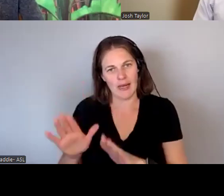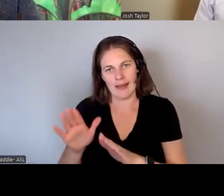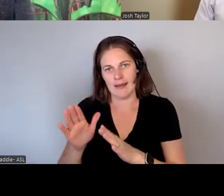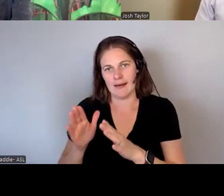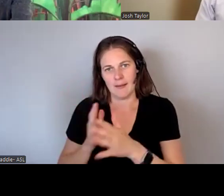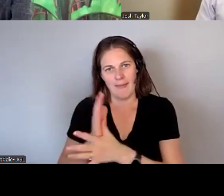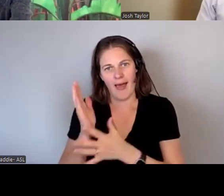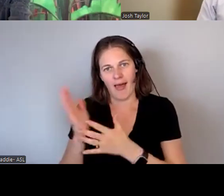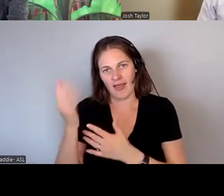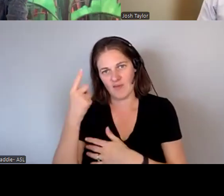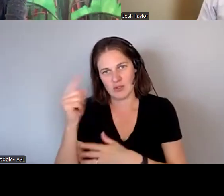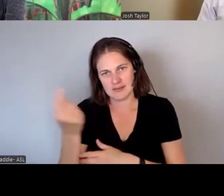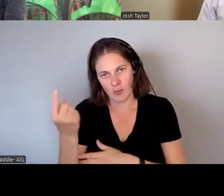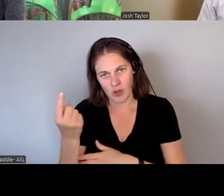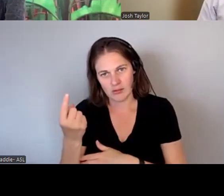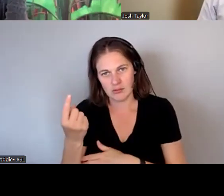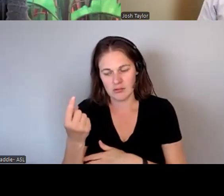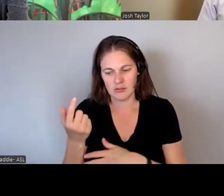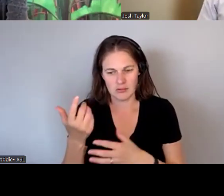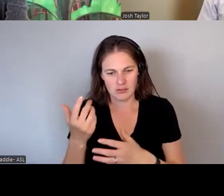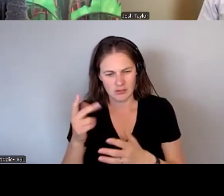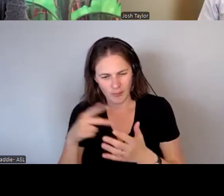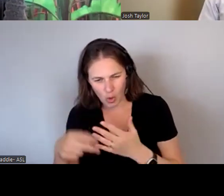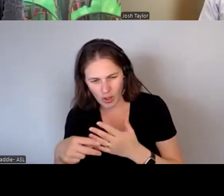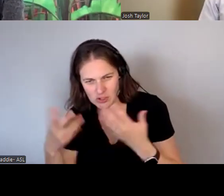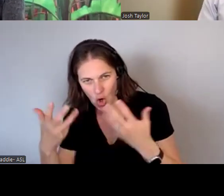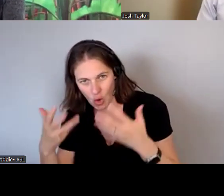look at what programs already exist in your organization